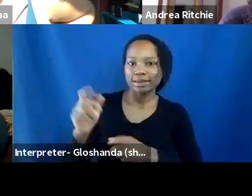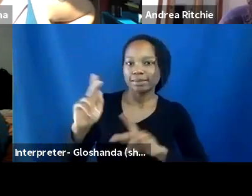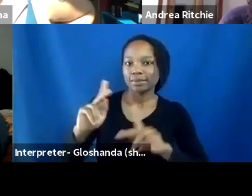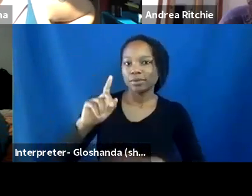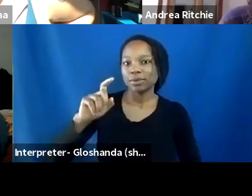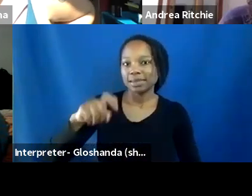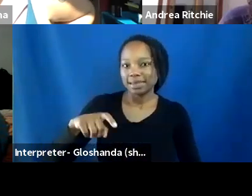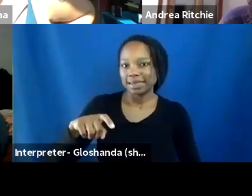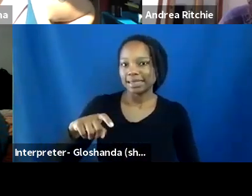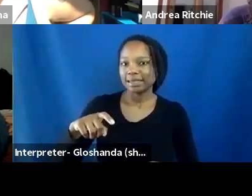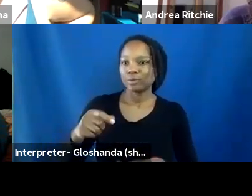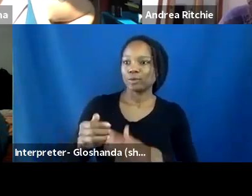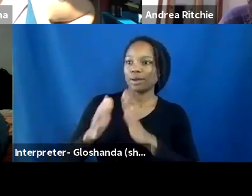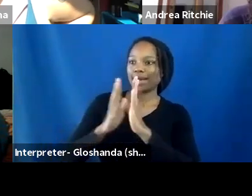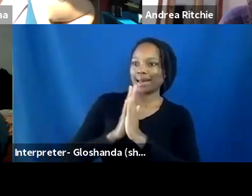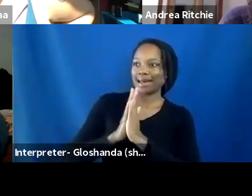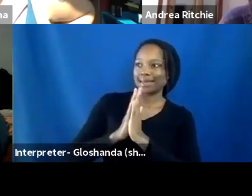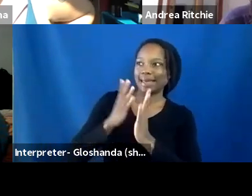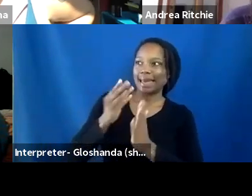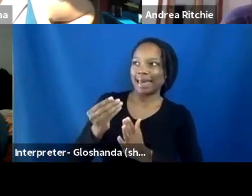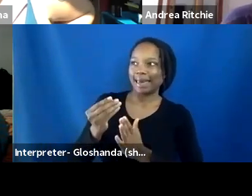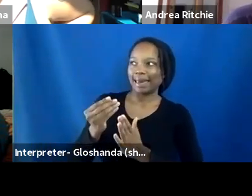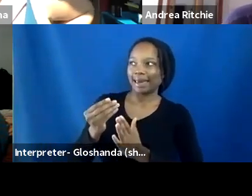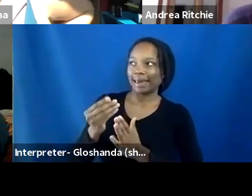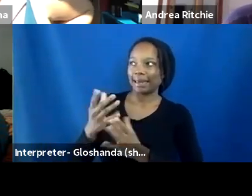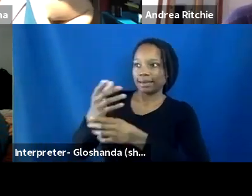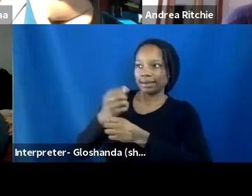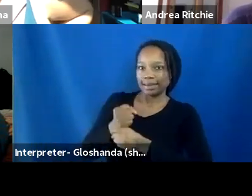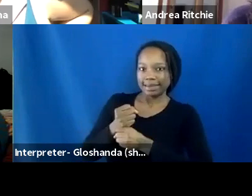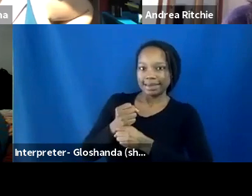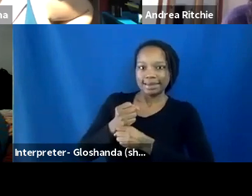and receive the care that they need, and to offer the care.